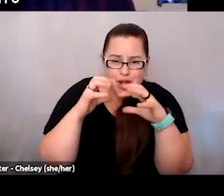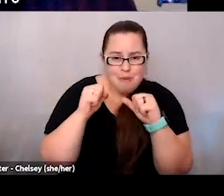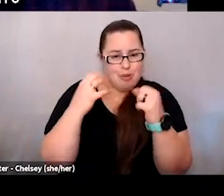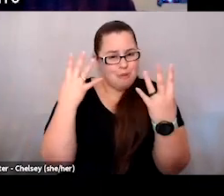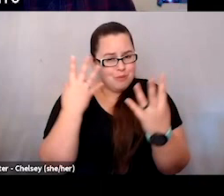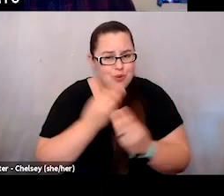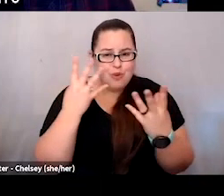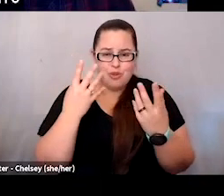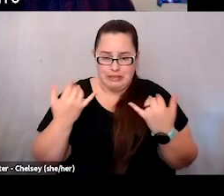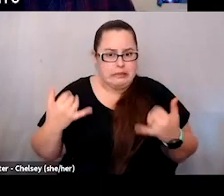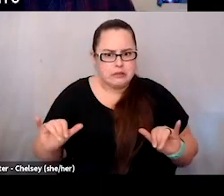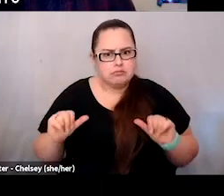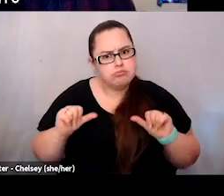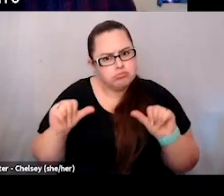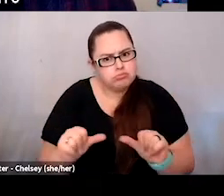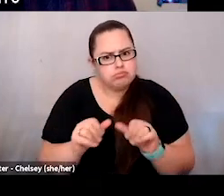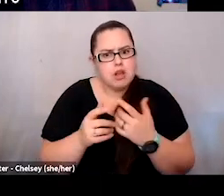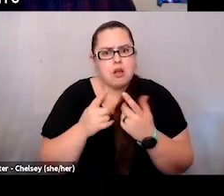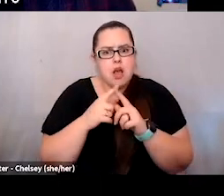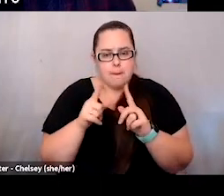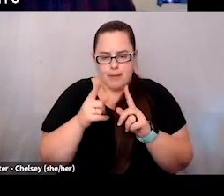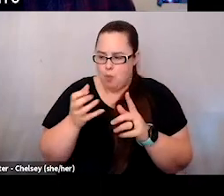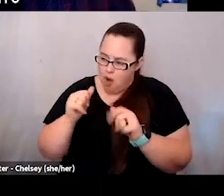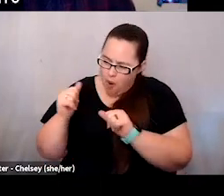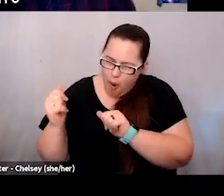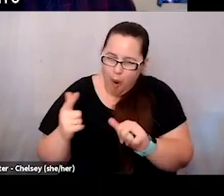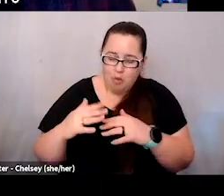than anybody else. And our cultures were incredible and beautiful and still are and